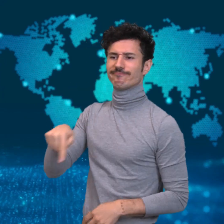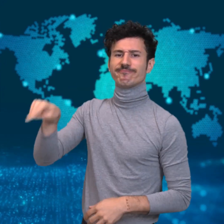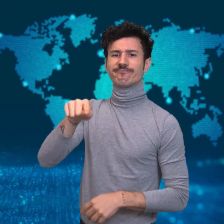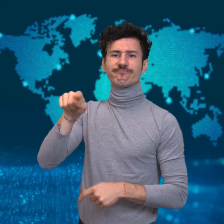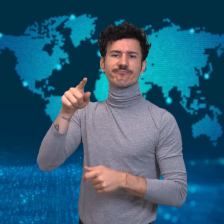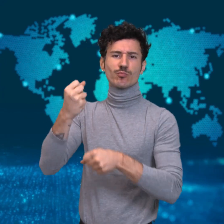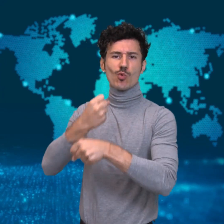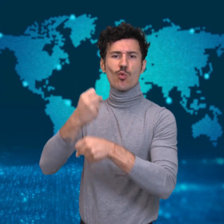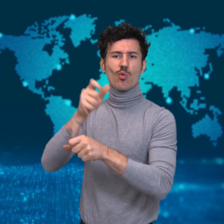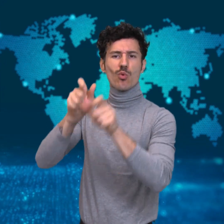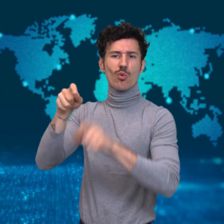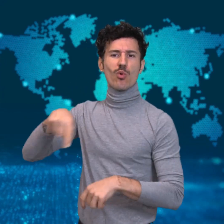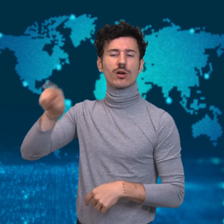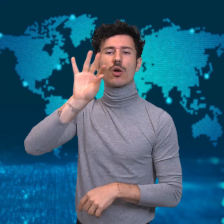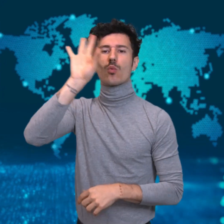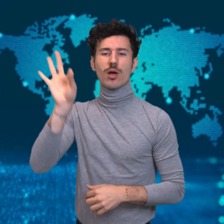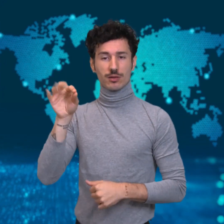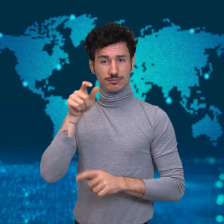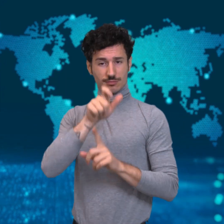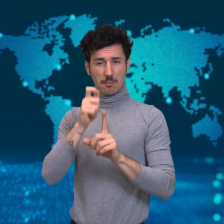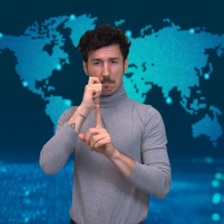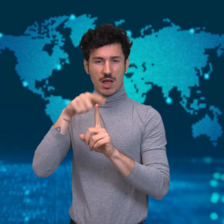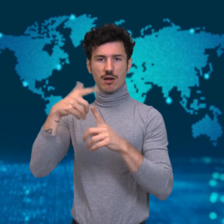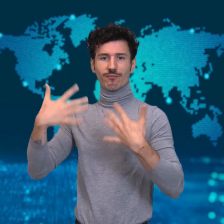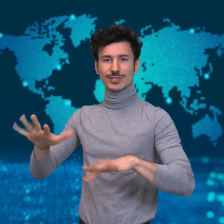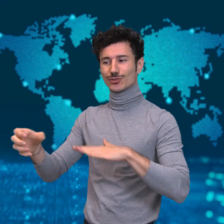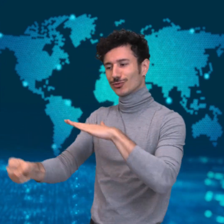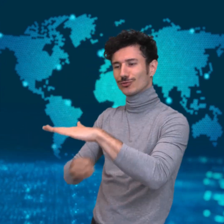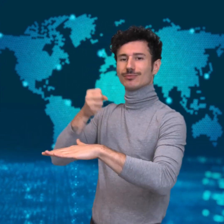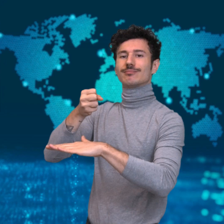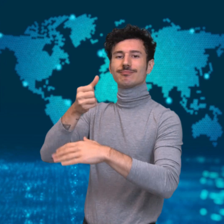for alcohol bought at the resort.